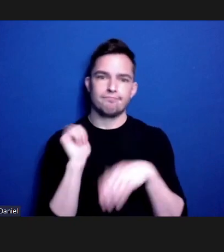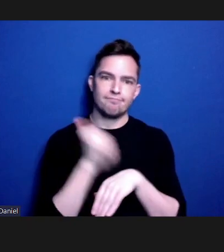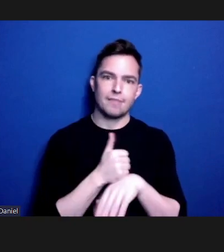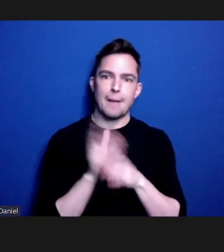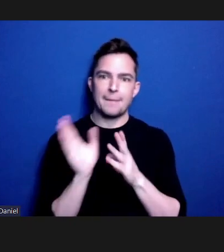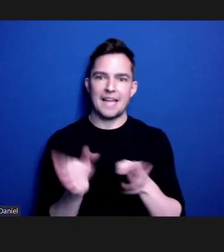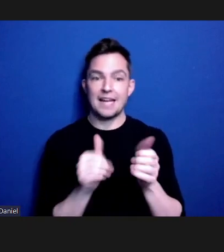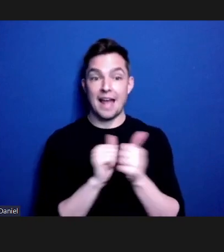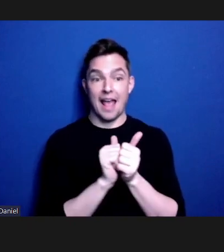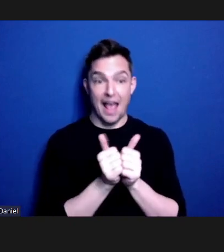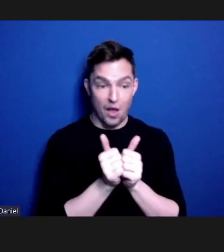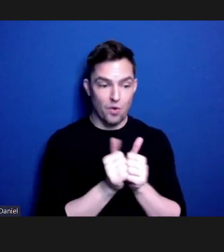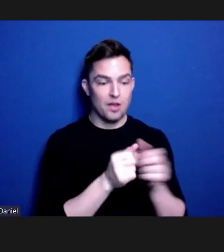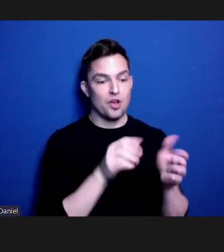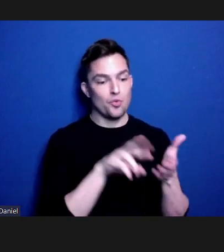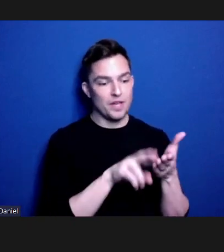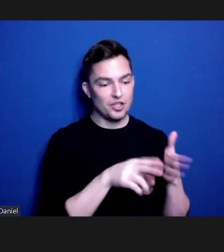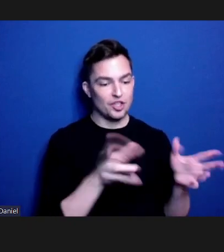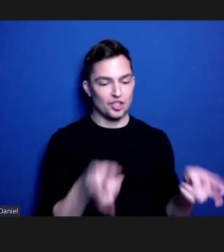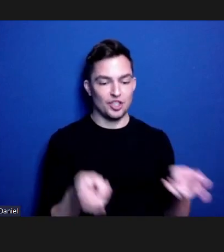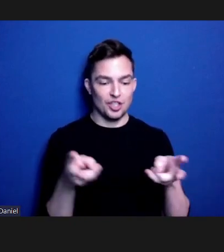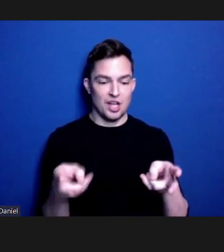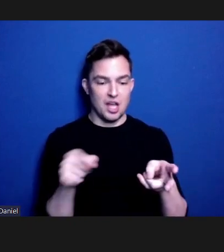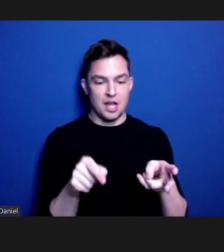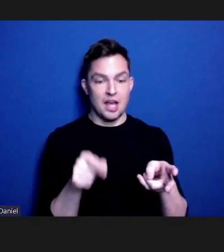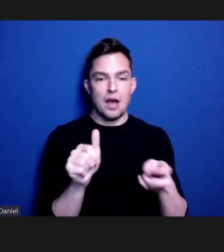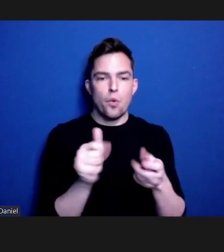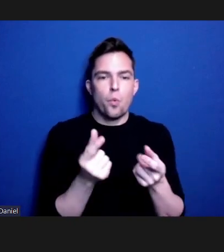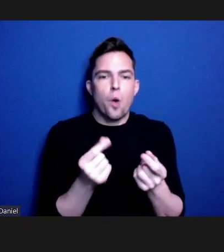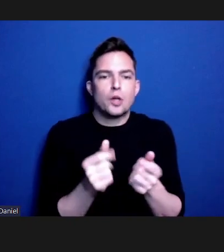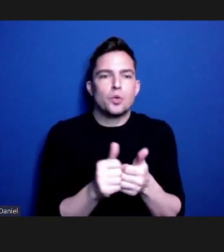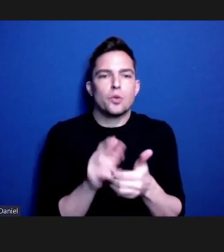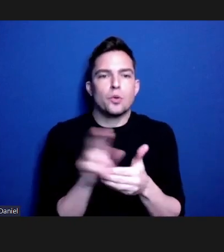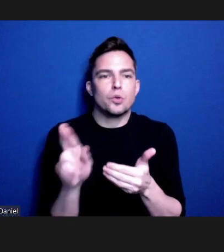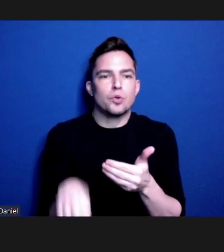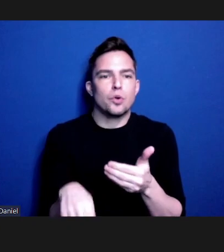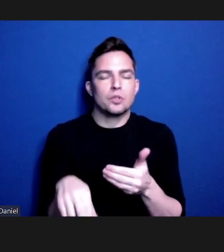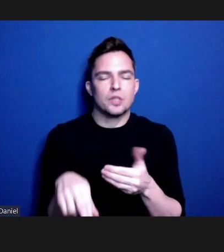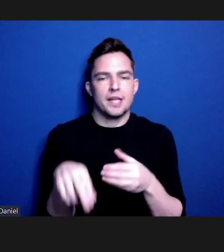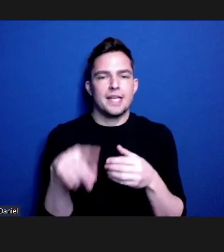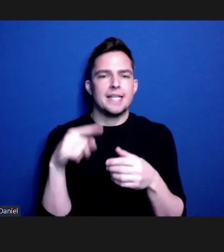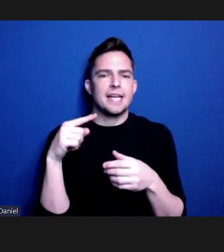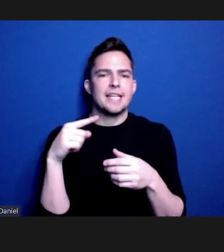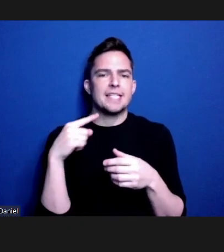to enact upon the results. And really critically thinking about whether that research is truly